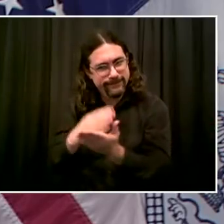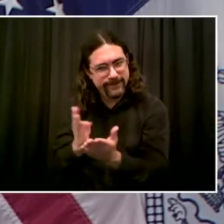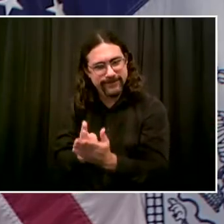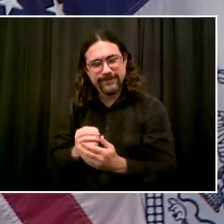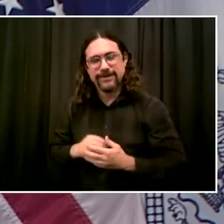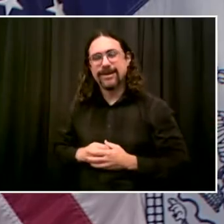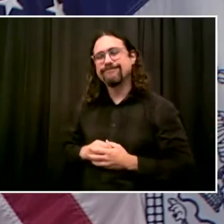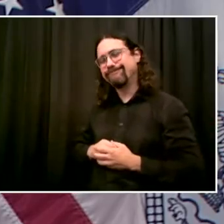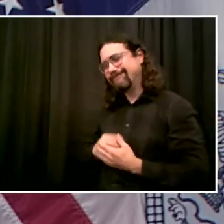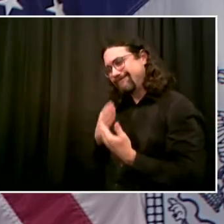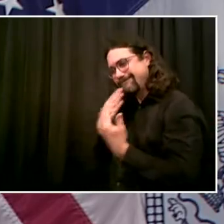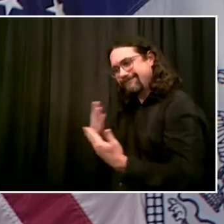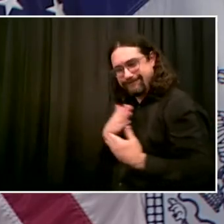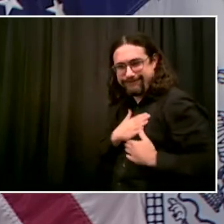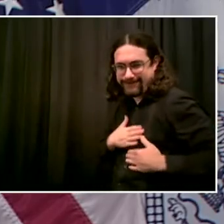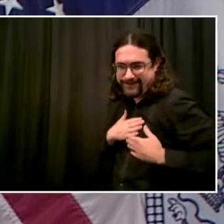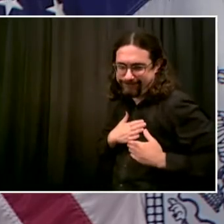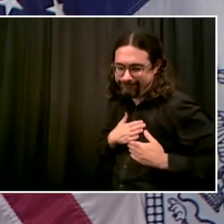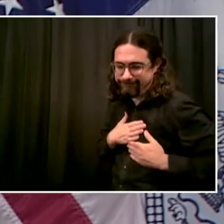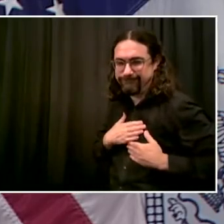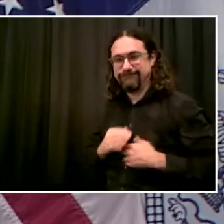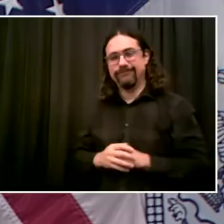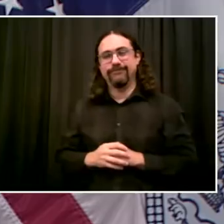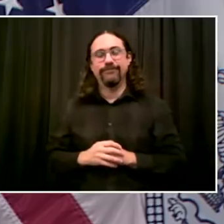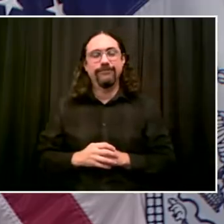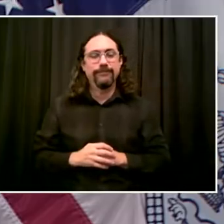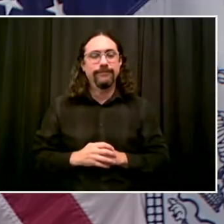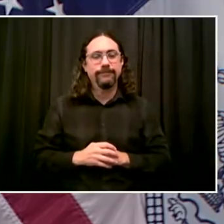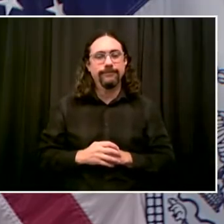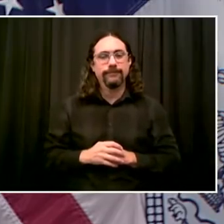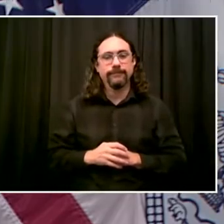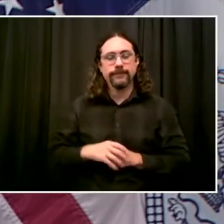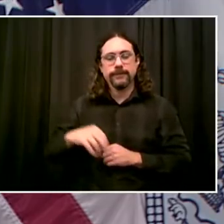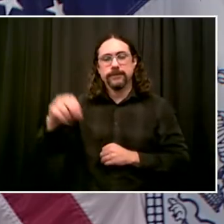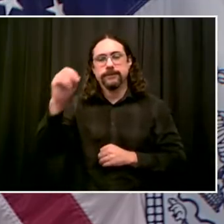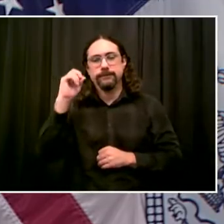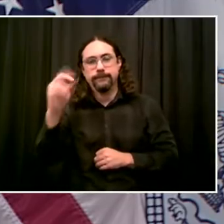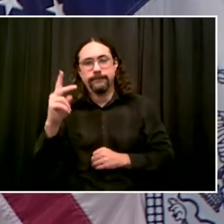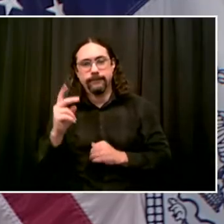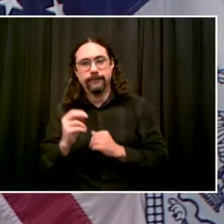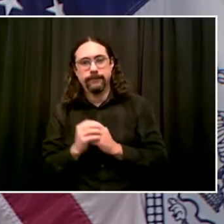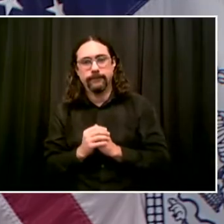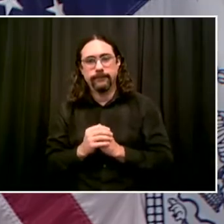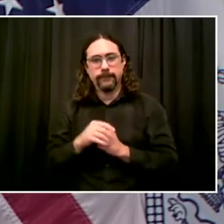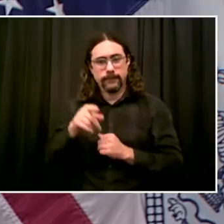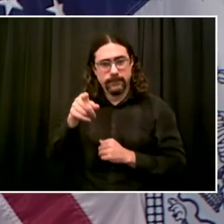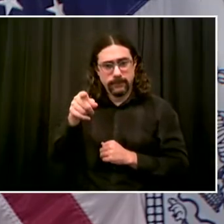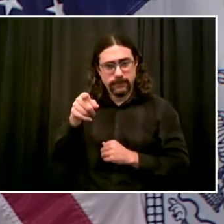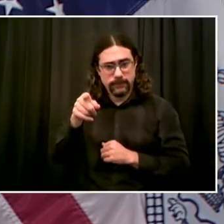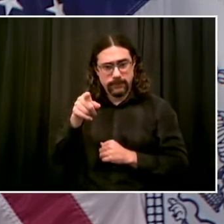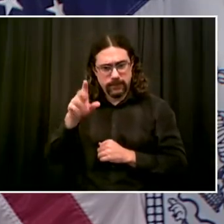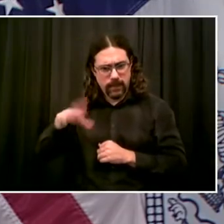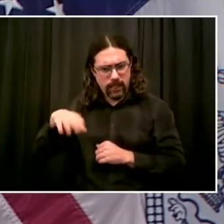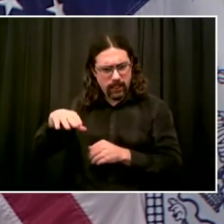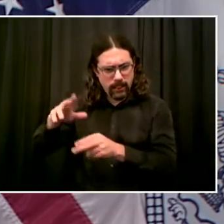YOU HAVE TAKEN A LOT OF LUMPS AND I CONGRATULATE YOU FOR GETTING INTHGSDO N. E THANK YOU, I APPRECIATE THAT, HENRY. Reporter: AT